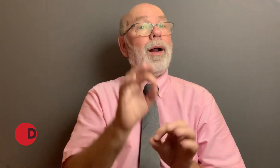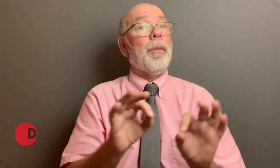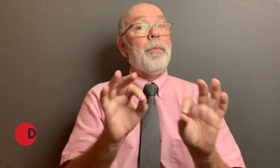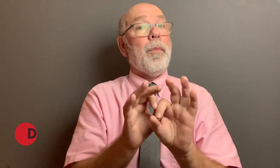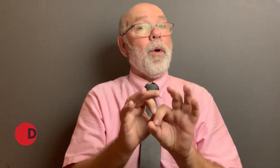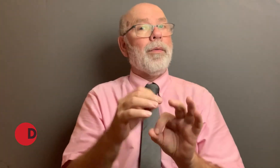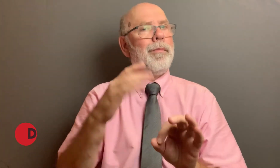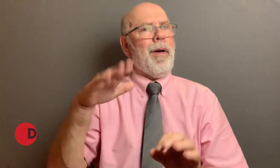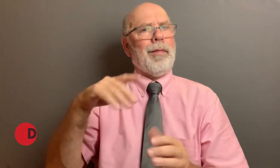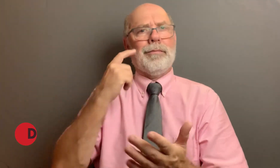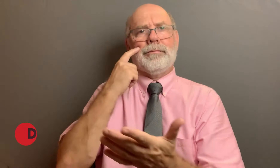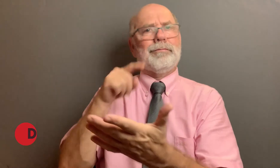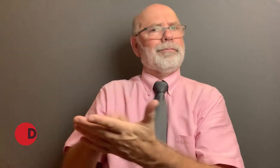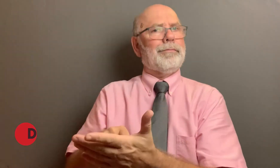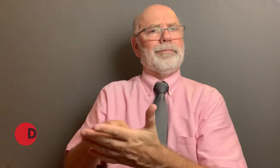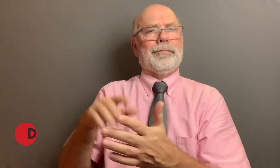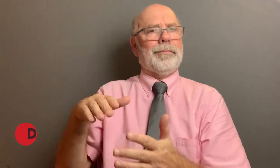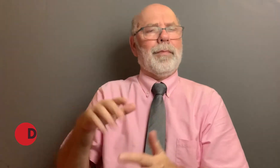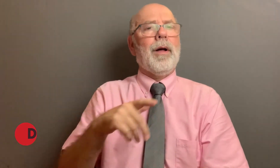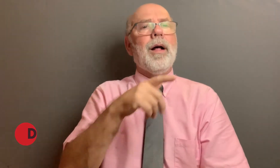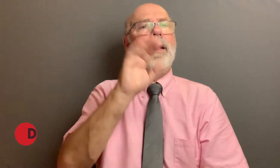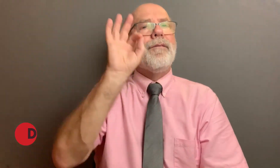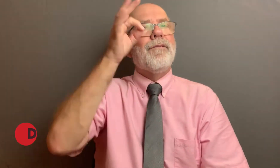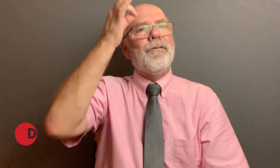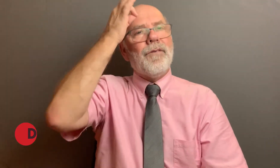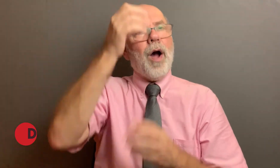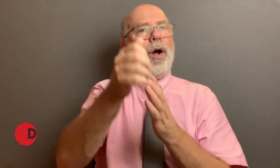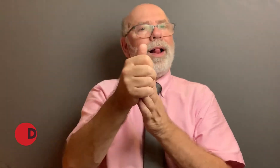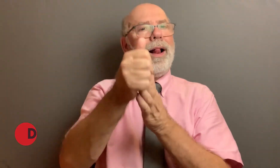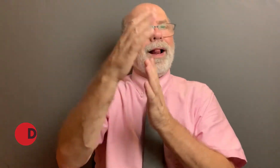One important thing they haven't recognized is for the Federal Leaders